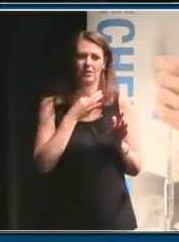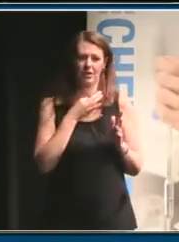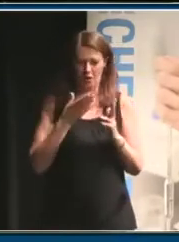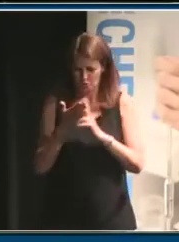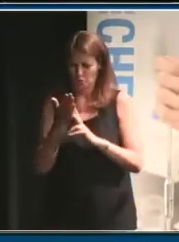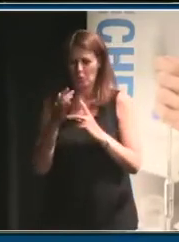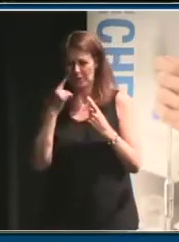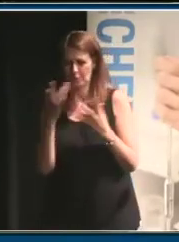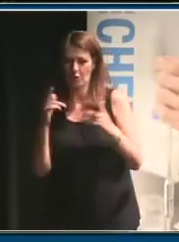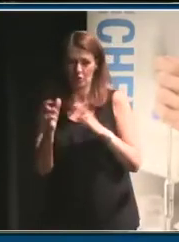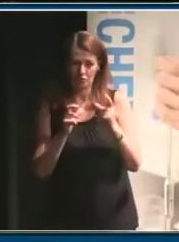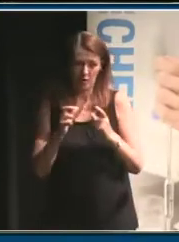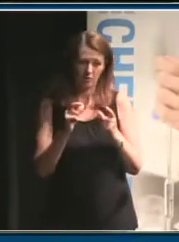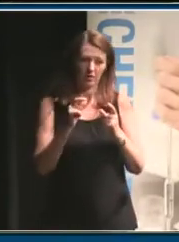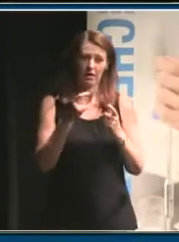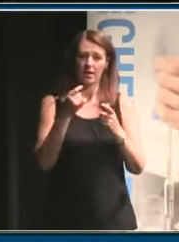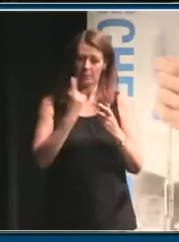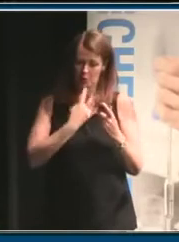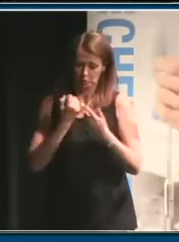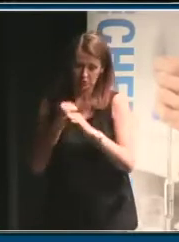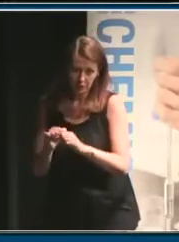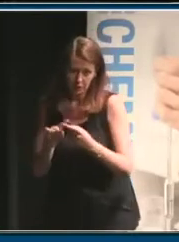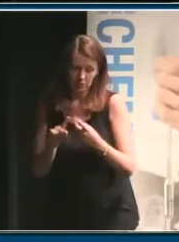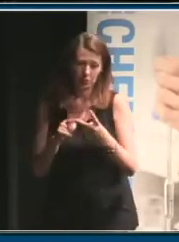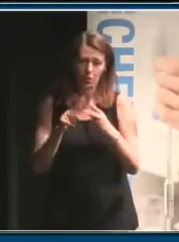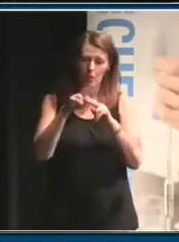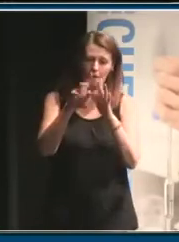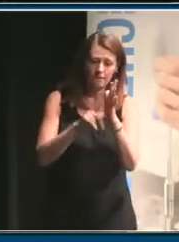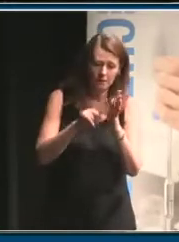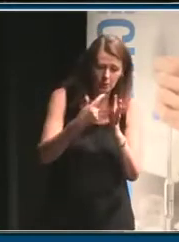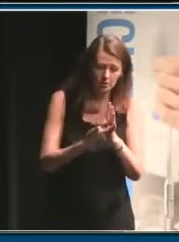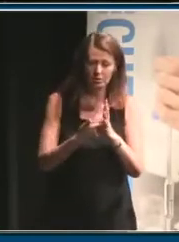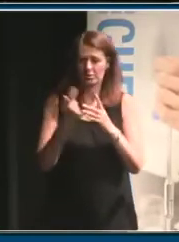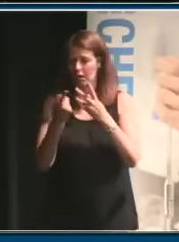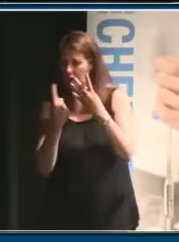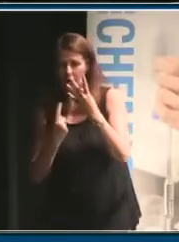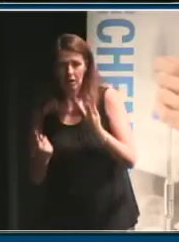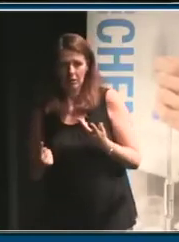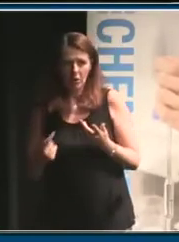Whether it's personal protection, whether it's you know filters and encapsulates and we depend on